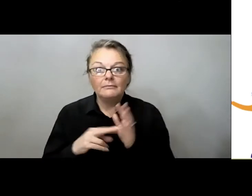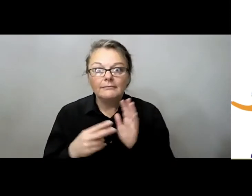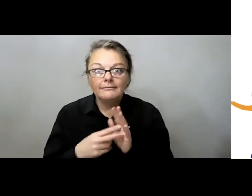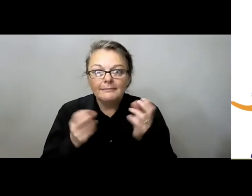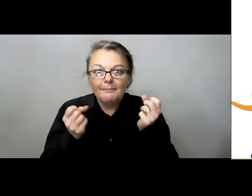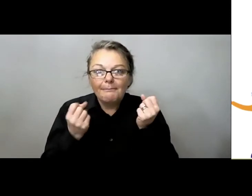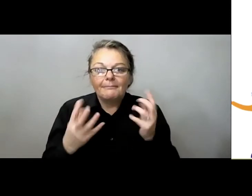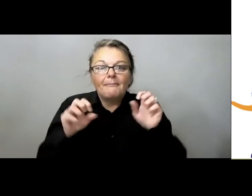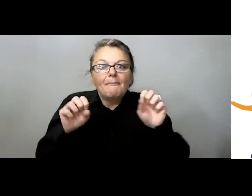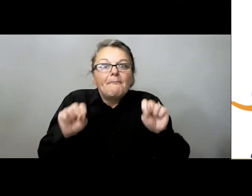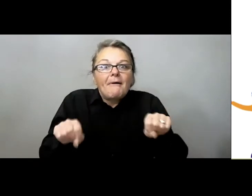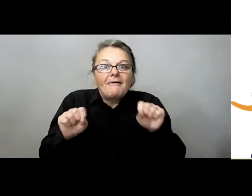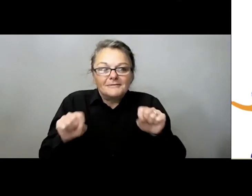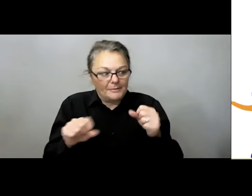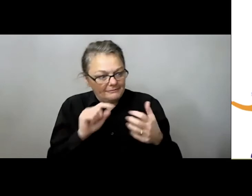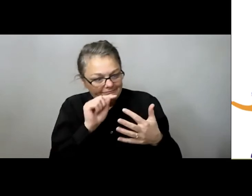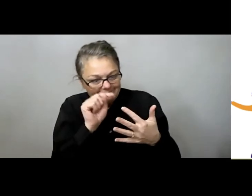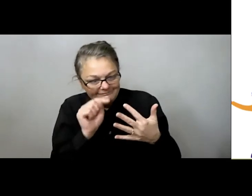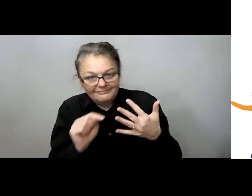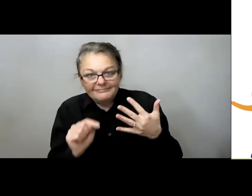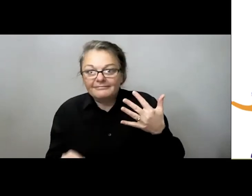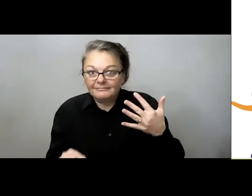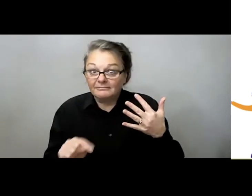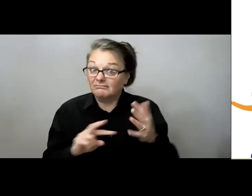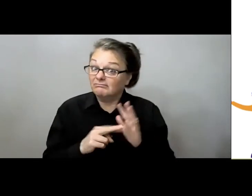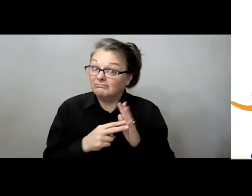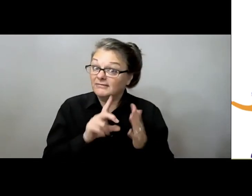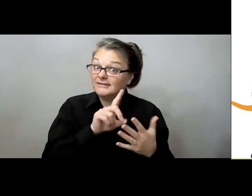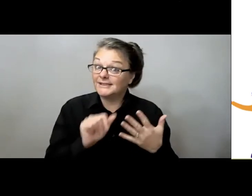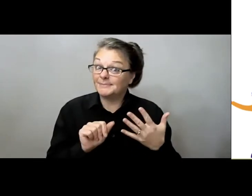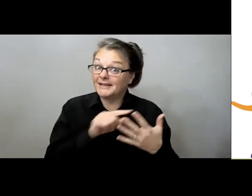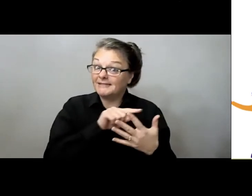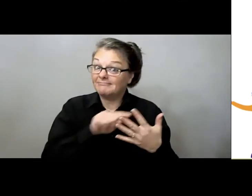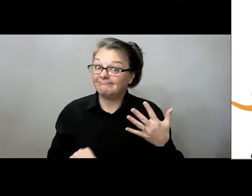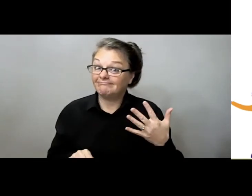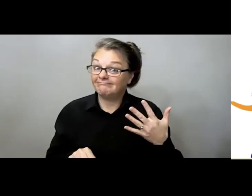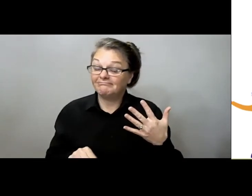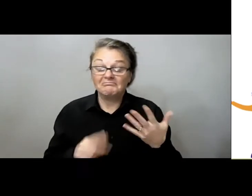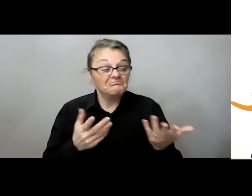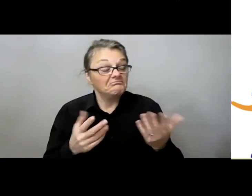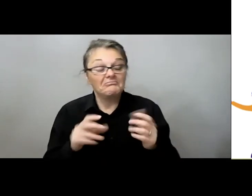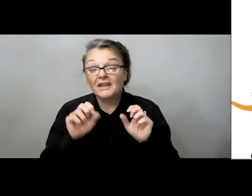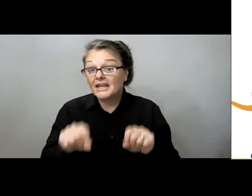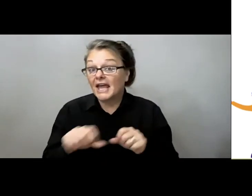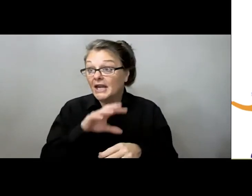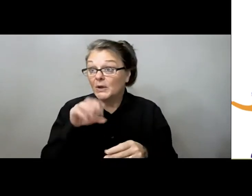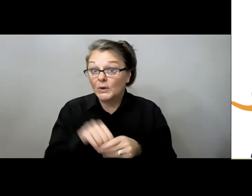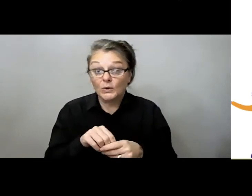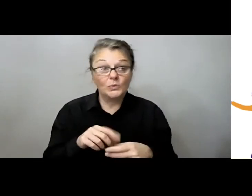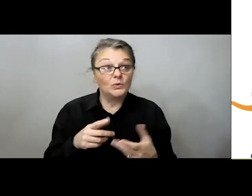DEFINITION OF DISABILITY ACCORDING TO THE CODE. IT COULD INCLUDE DISABILITIES THAT HAVE A DIAGNOSIS